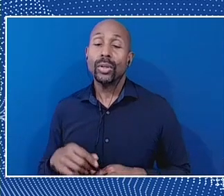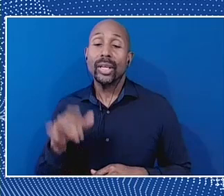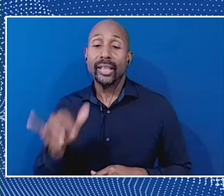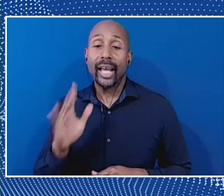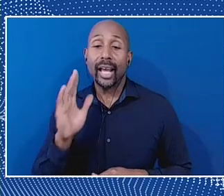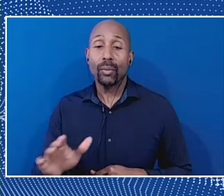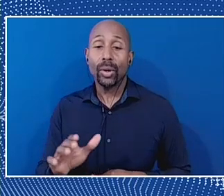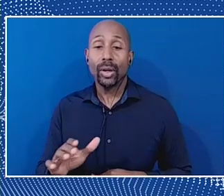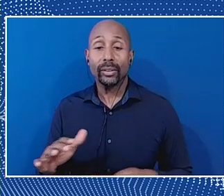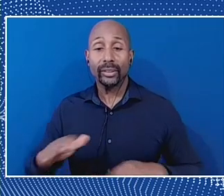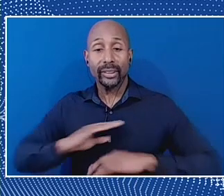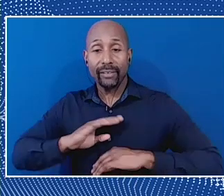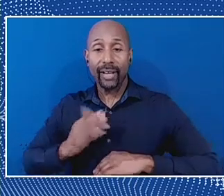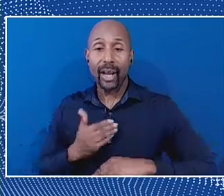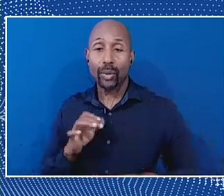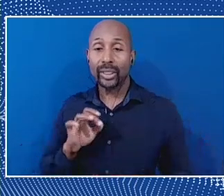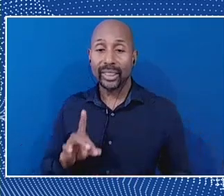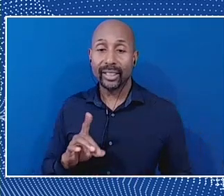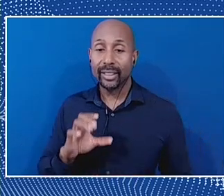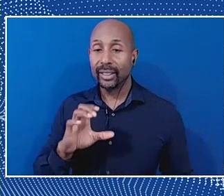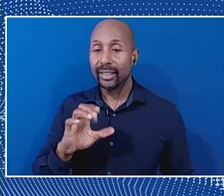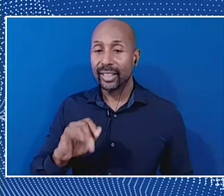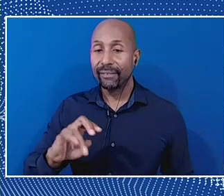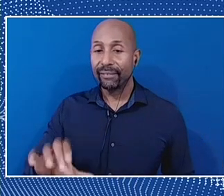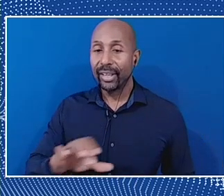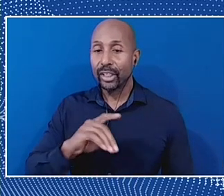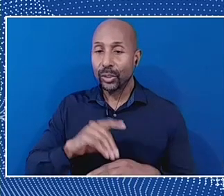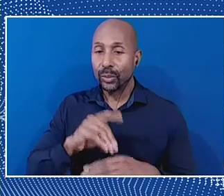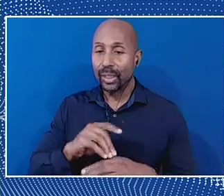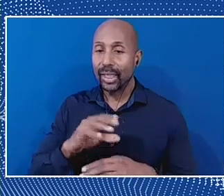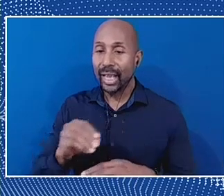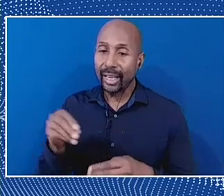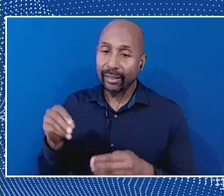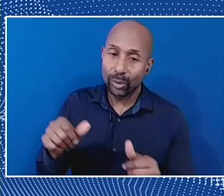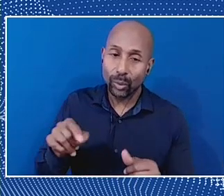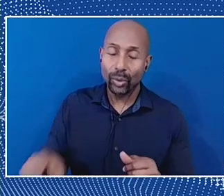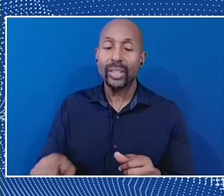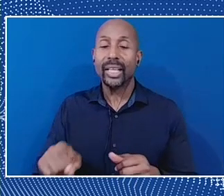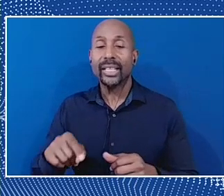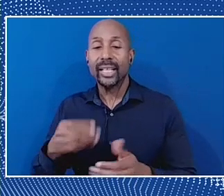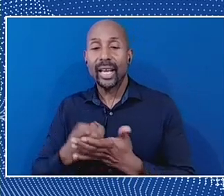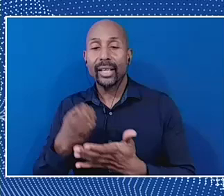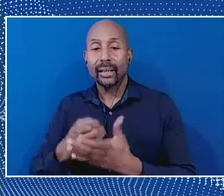Thank you. Brady, who's next?